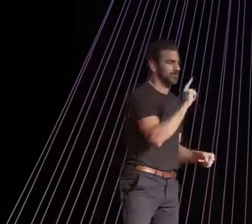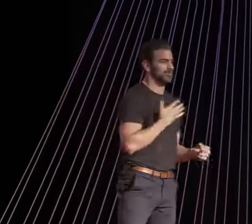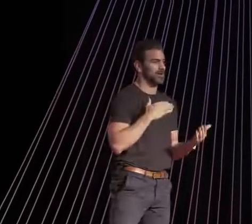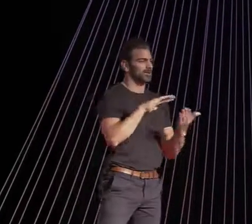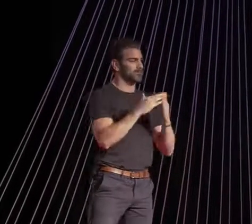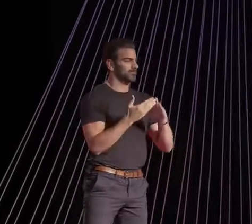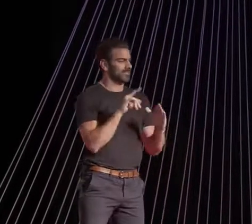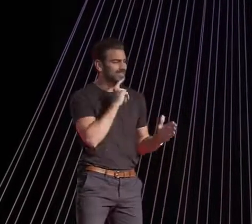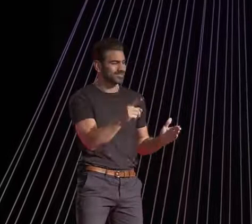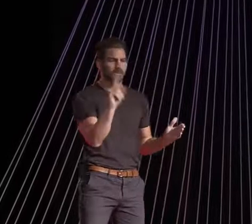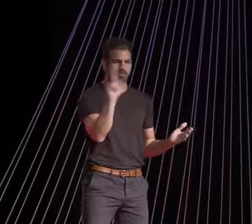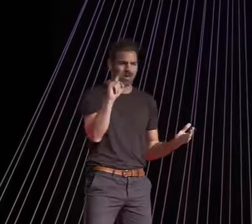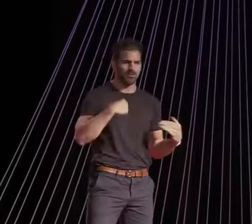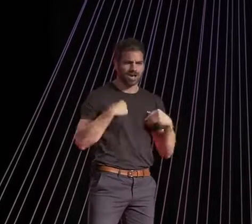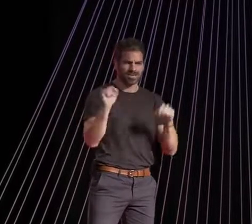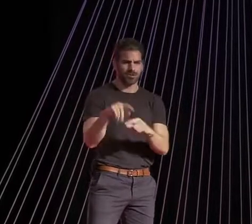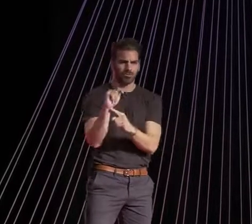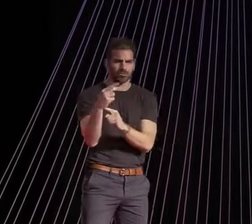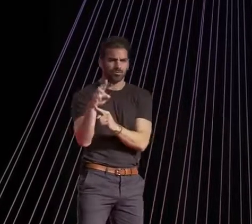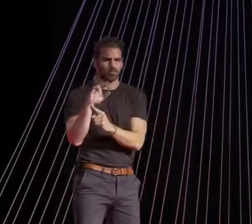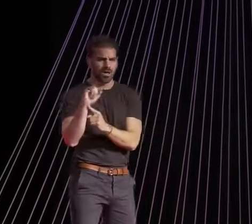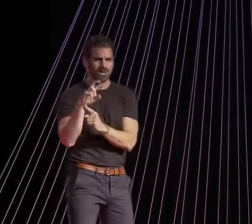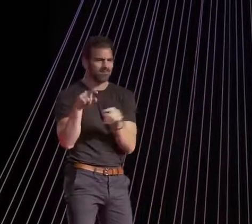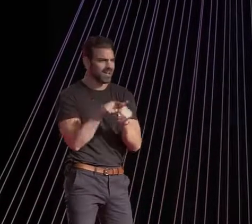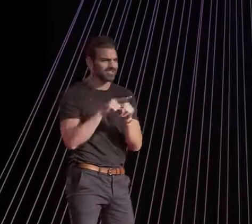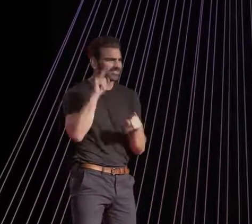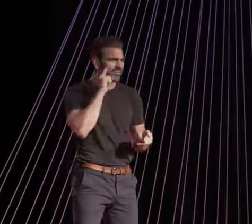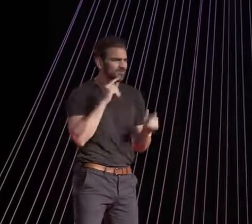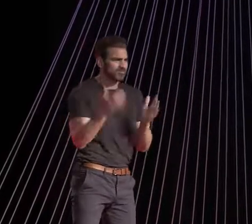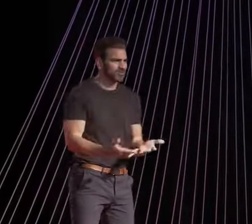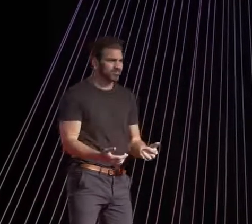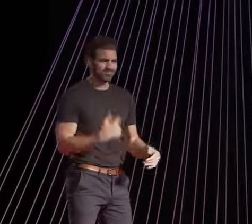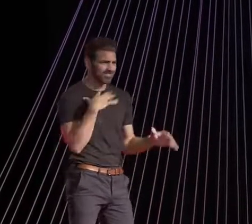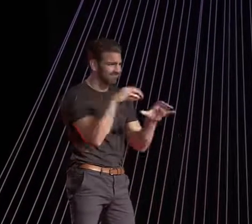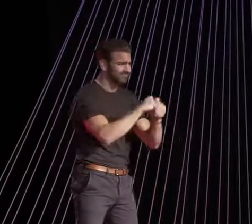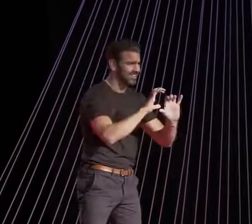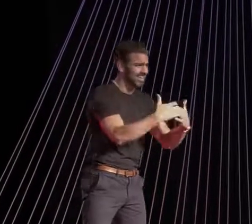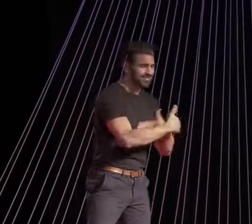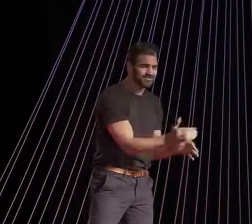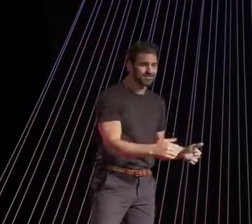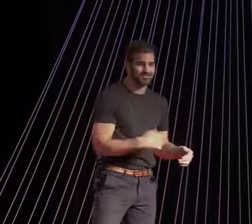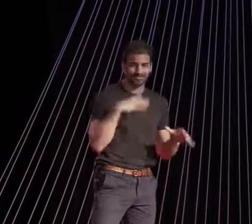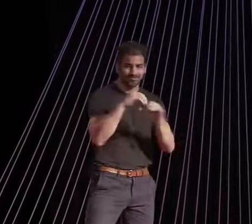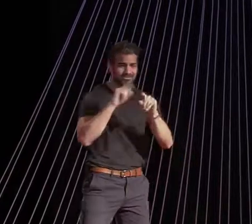that's my community and my community is where i can thrive i got involved in the classroom again